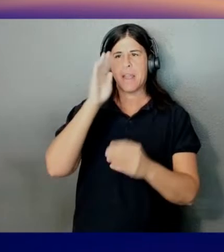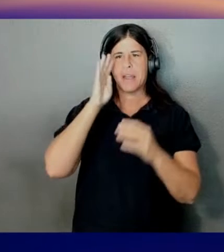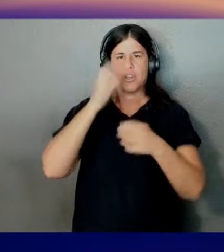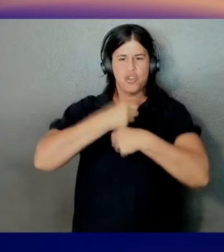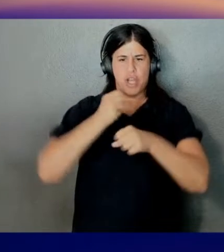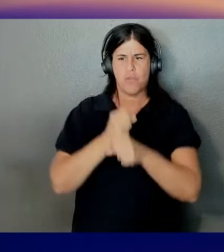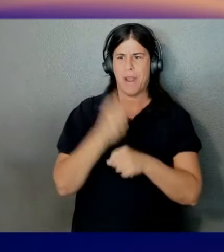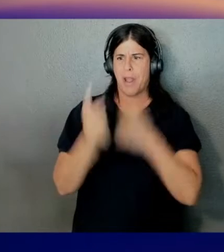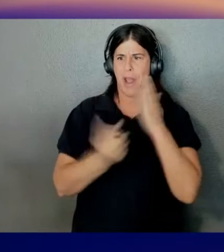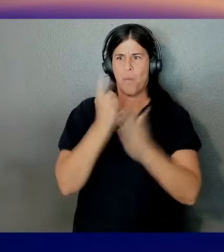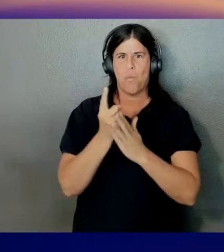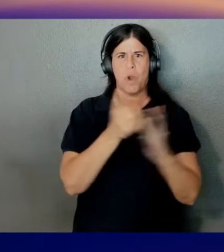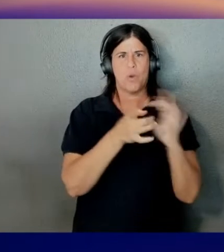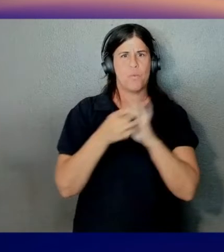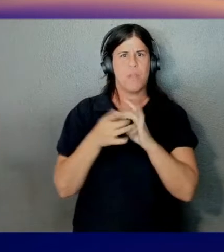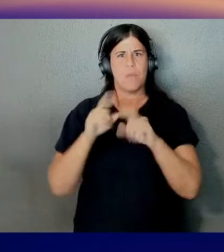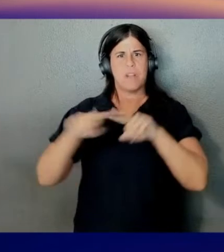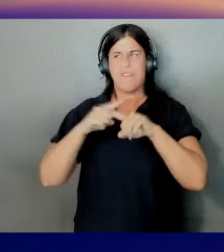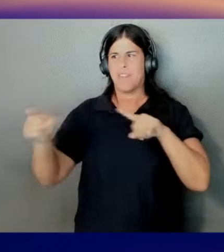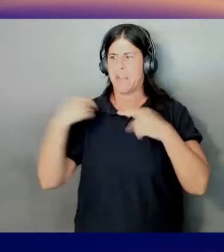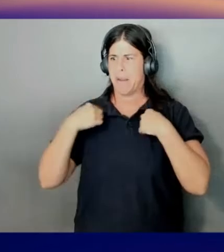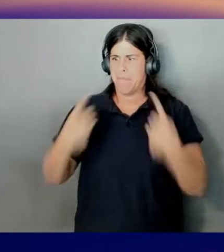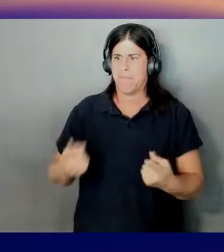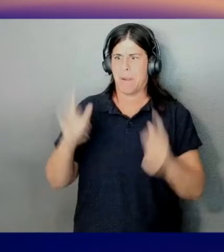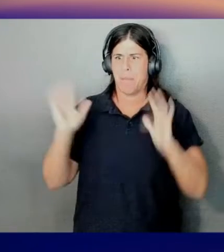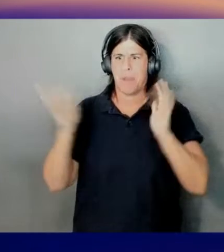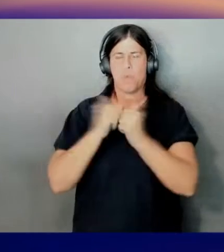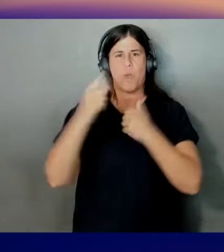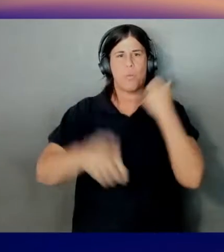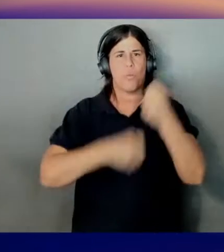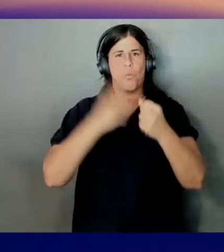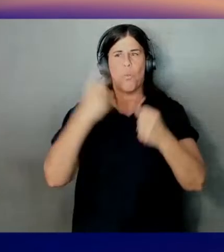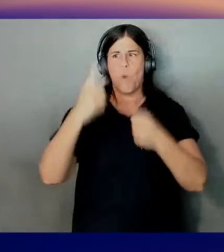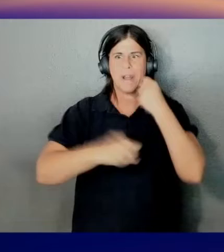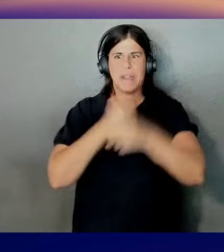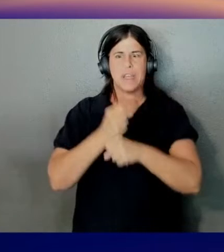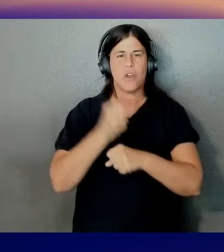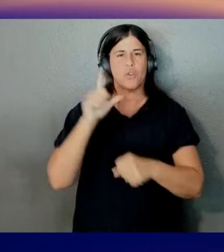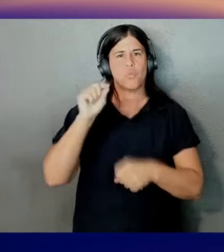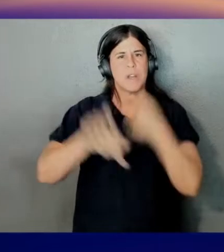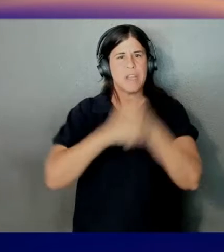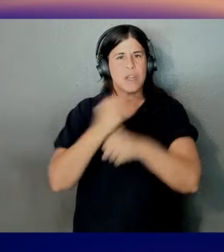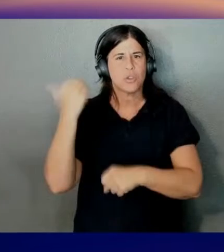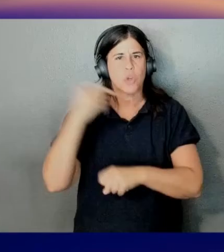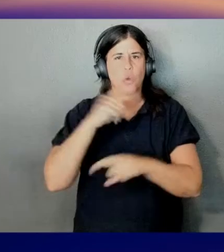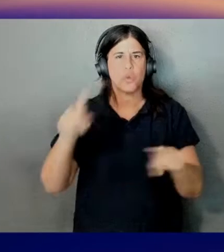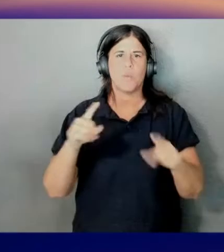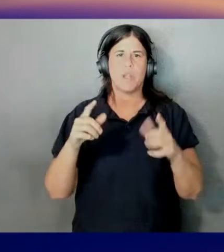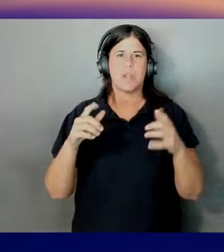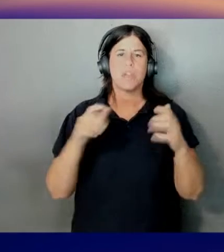according to IDC, than in an entire year, 20 years ago. That's just insane. [Chad] You're right.